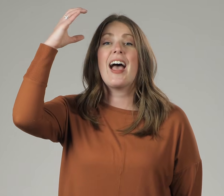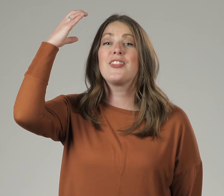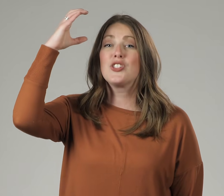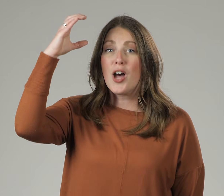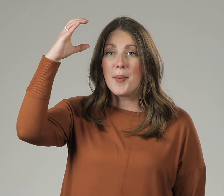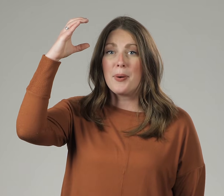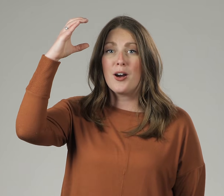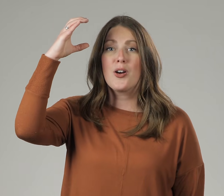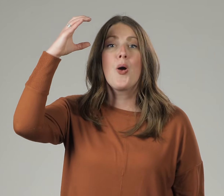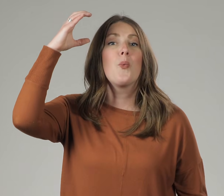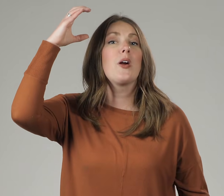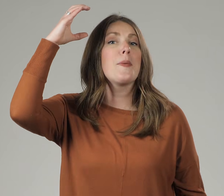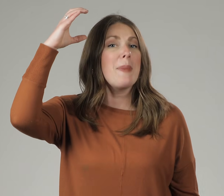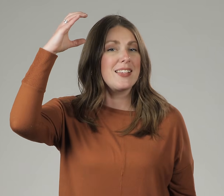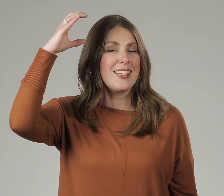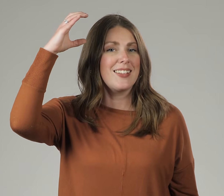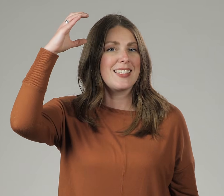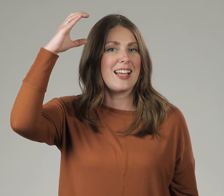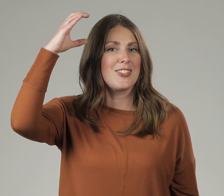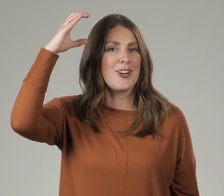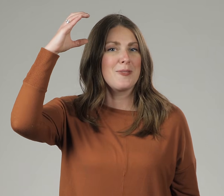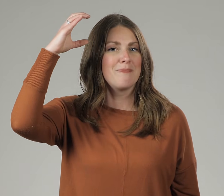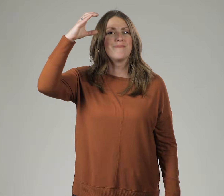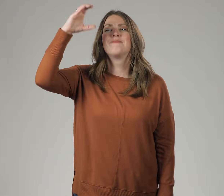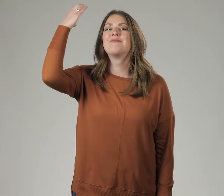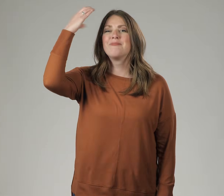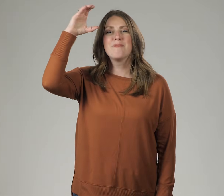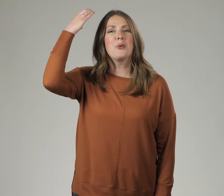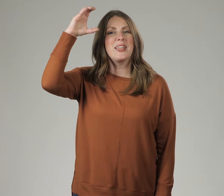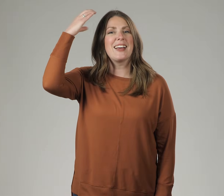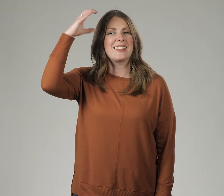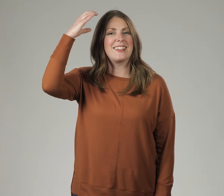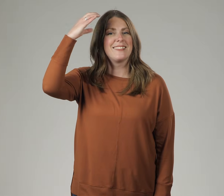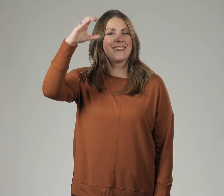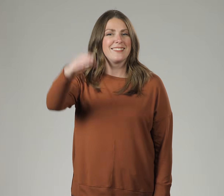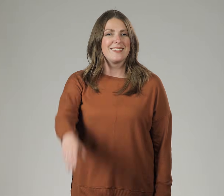At the top part where the masculine signs are. Boy. Cousin.